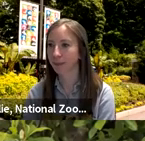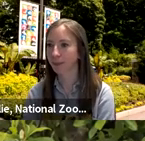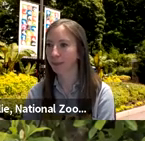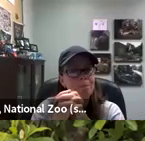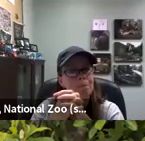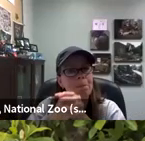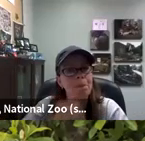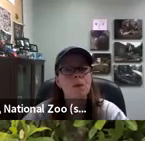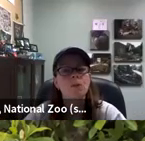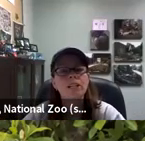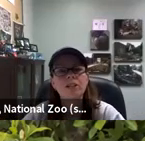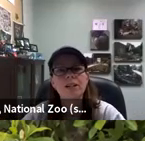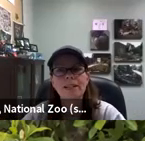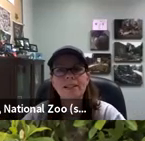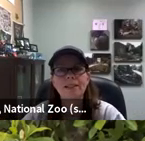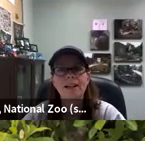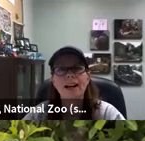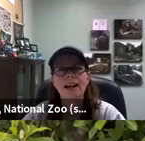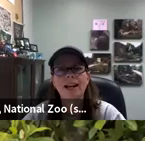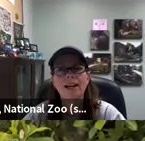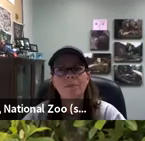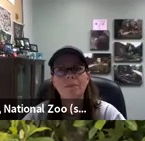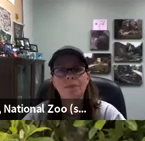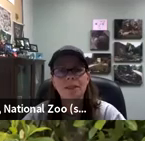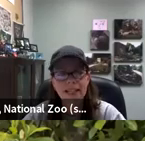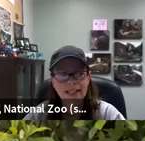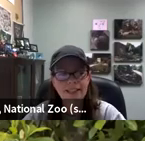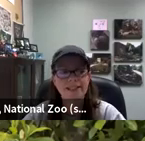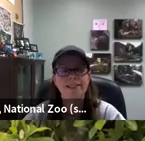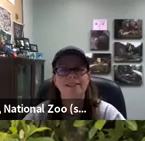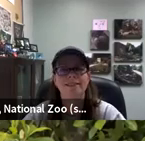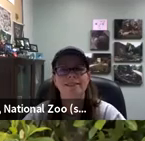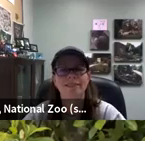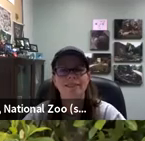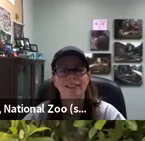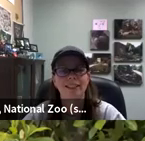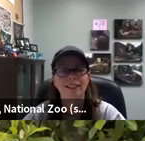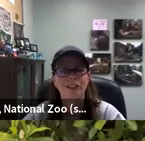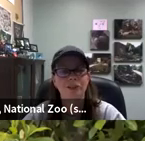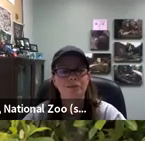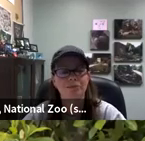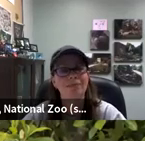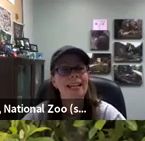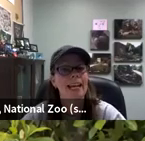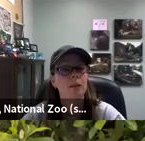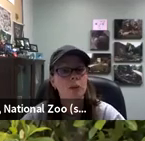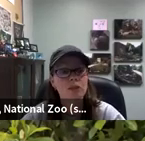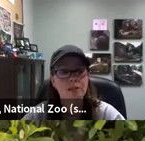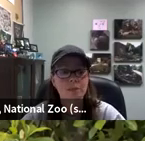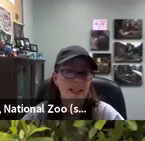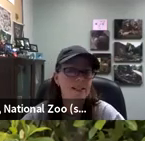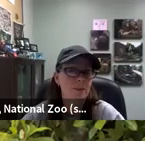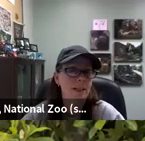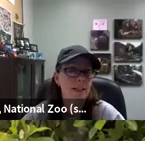[Tina] Well I mean plants,